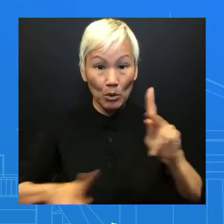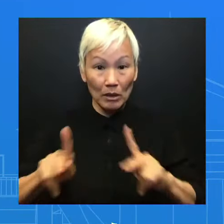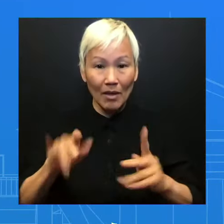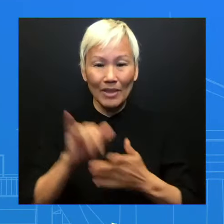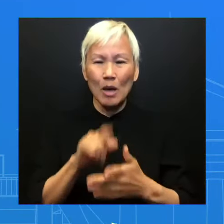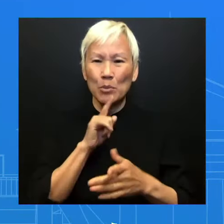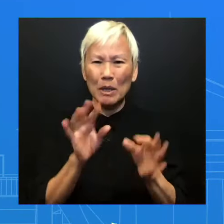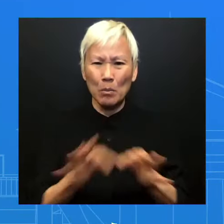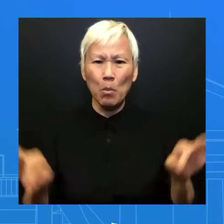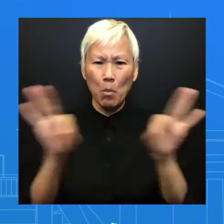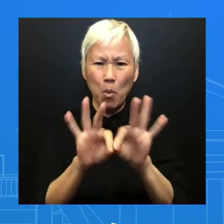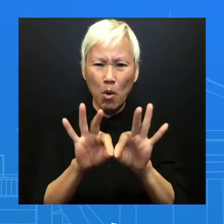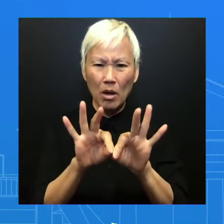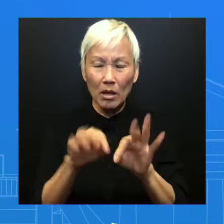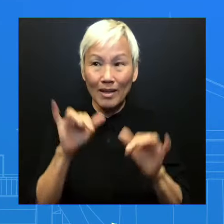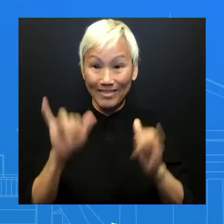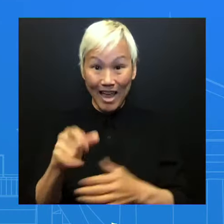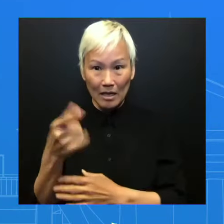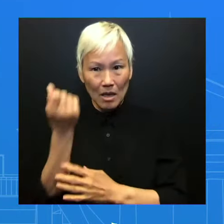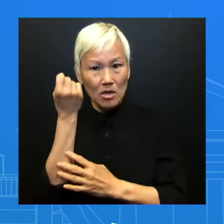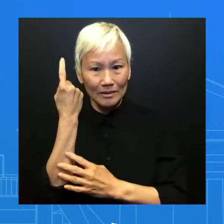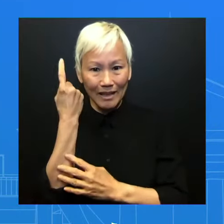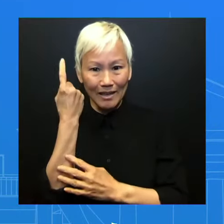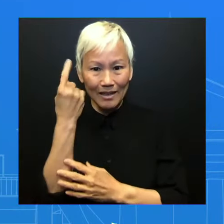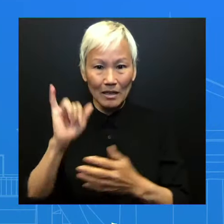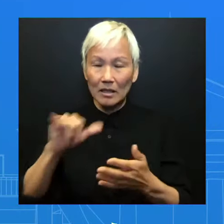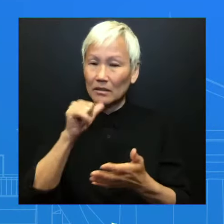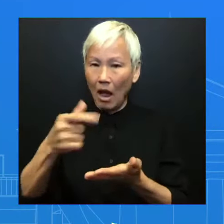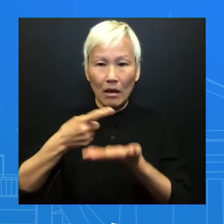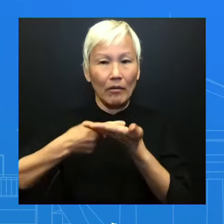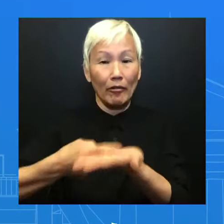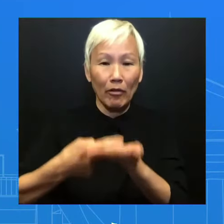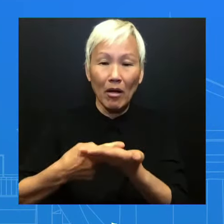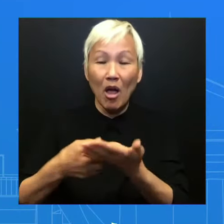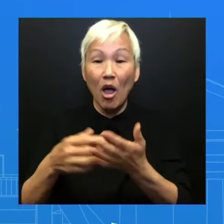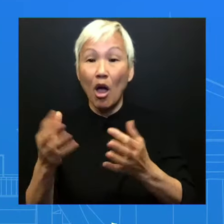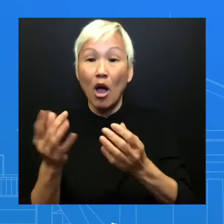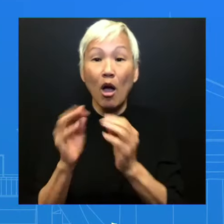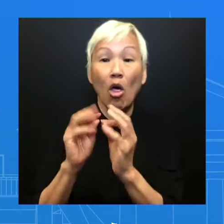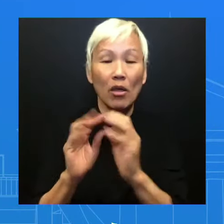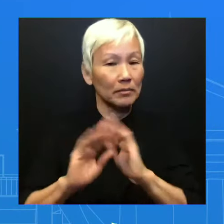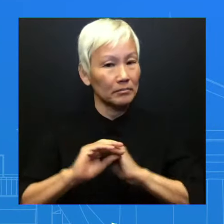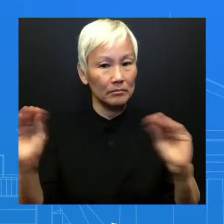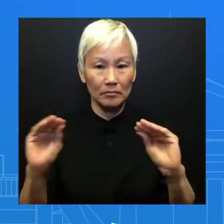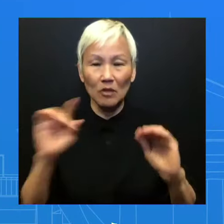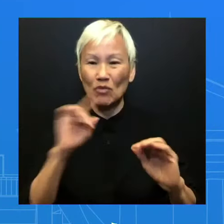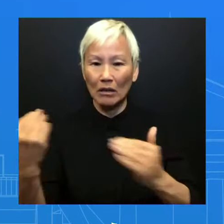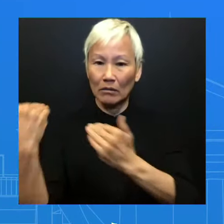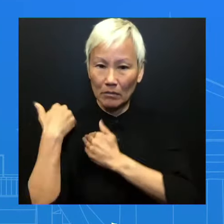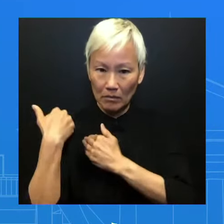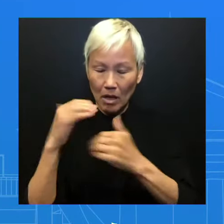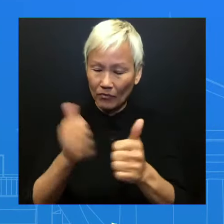It's basically respons- -- the responsibility of Congress. What is up for debate, though, is the budget.